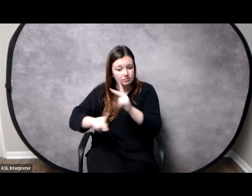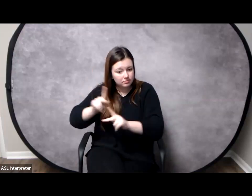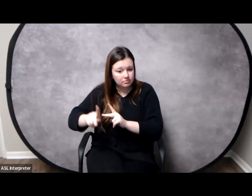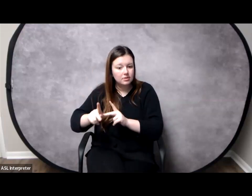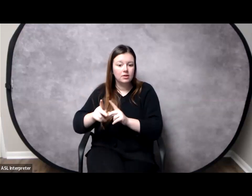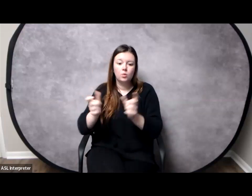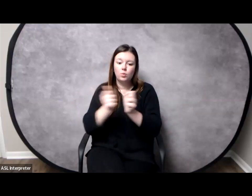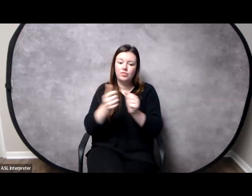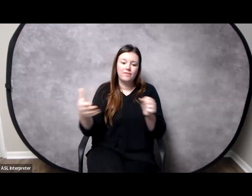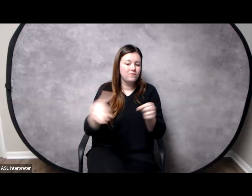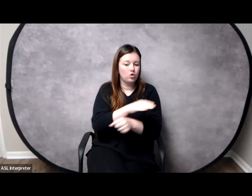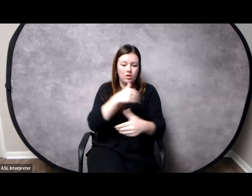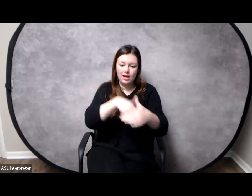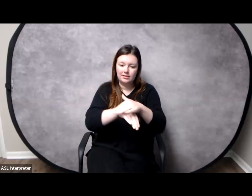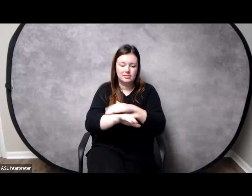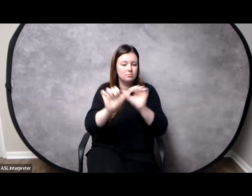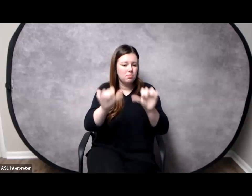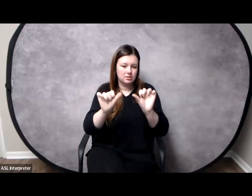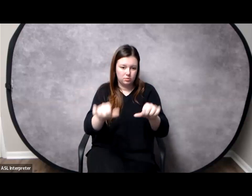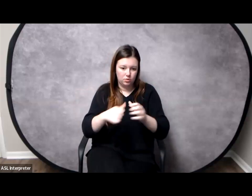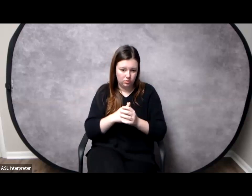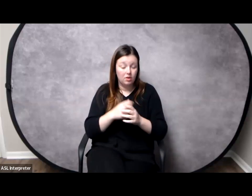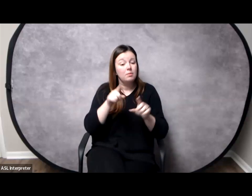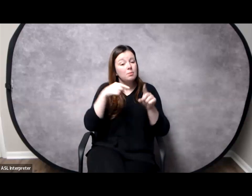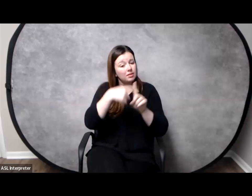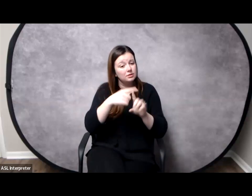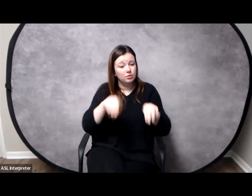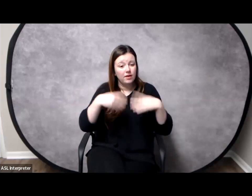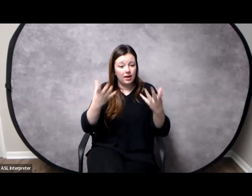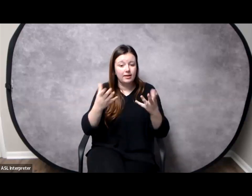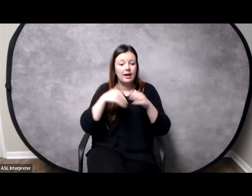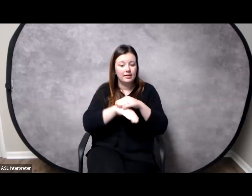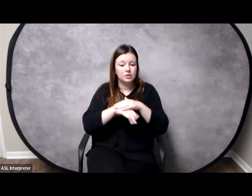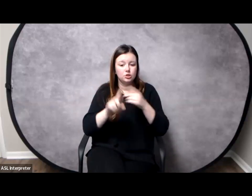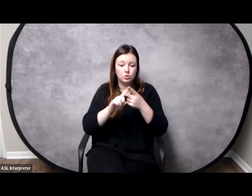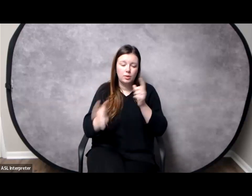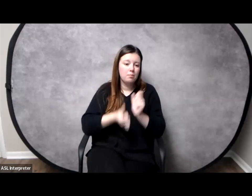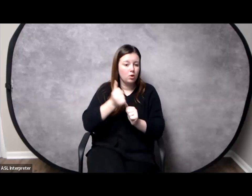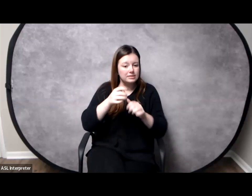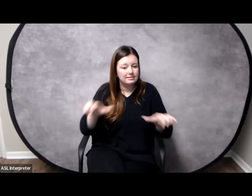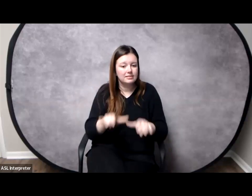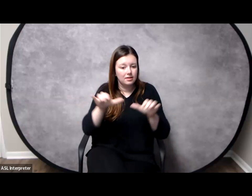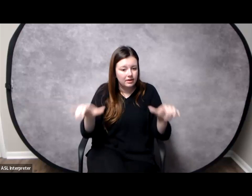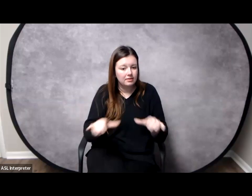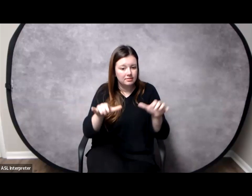offer access to community activities and opportunities at times, frequencies and with persons of the individual's choosing.